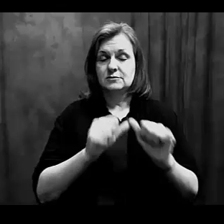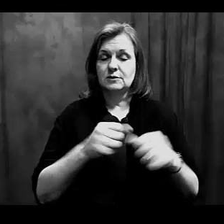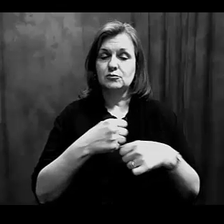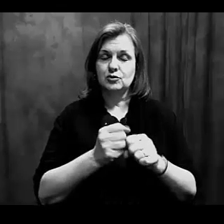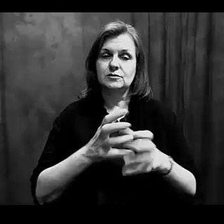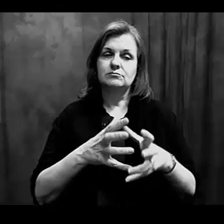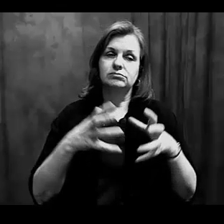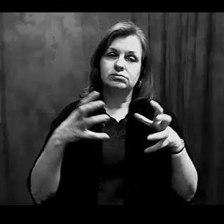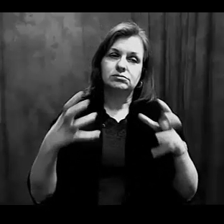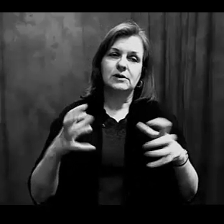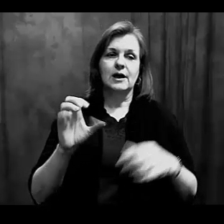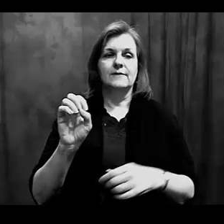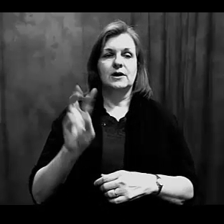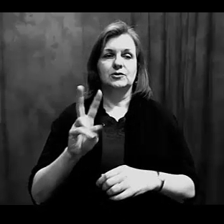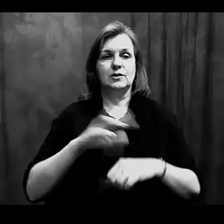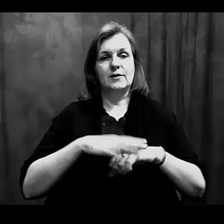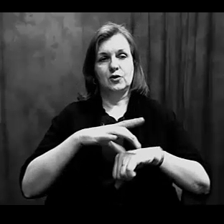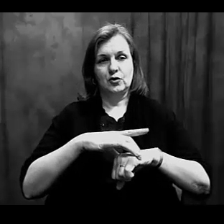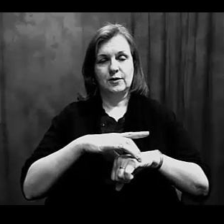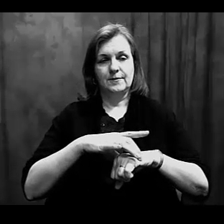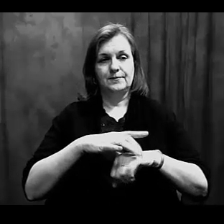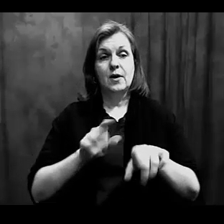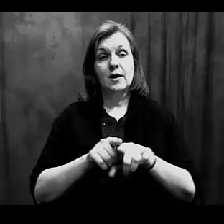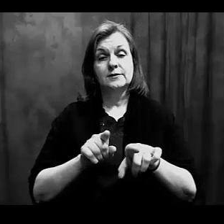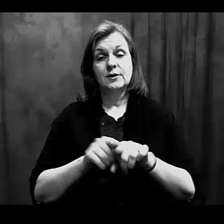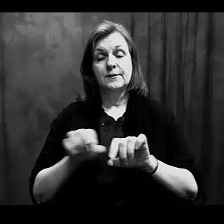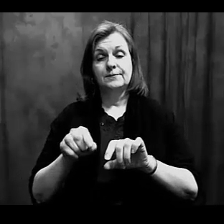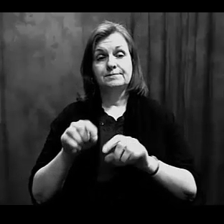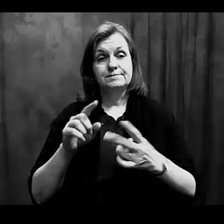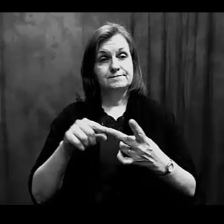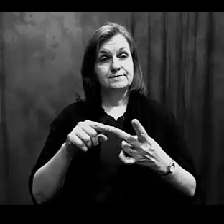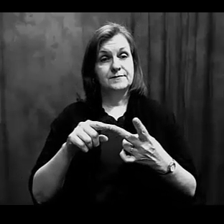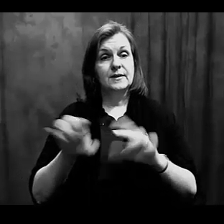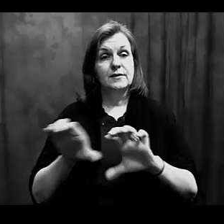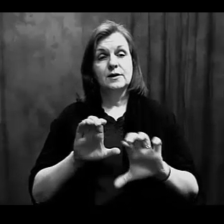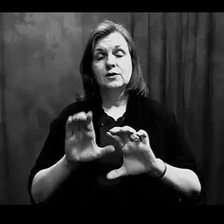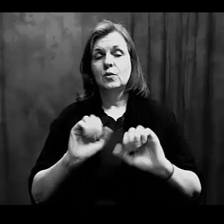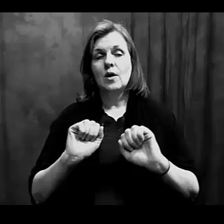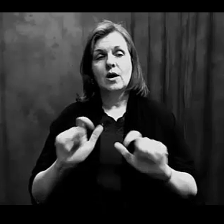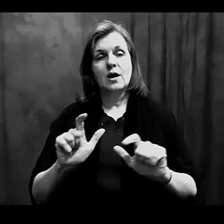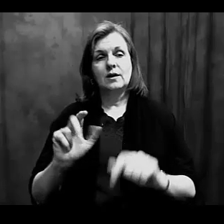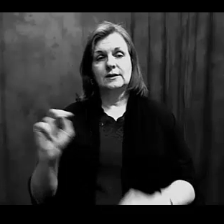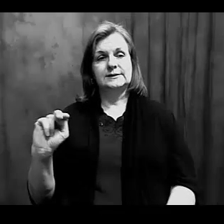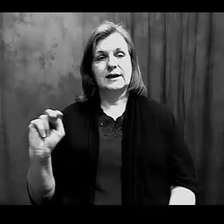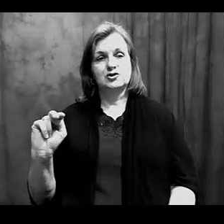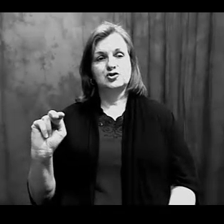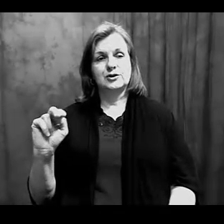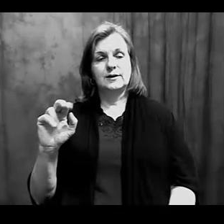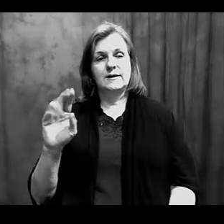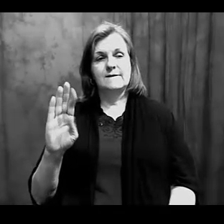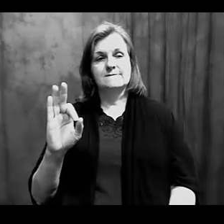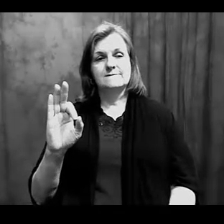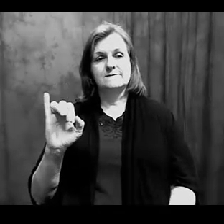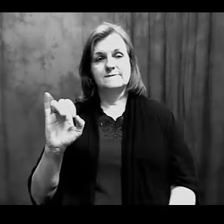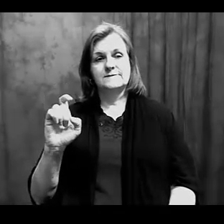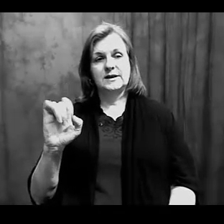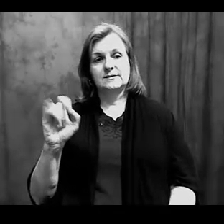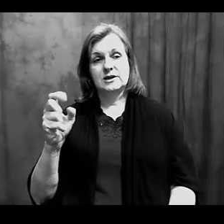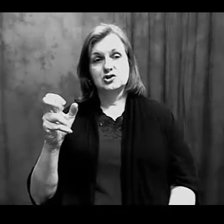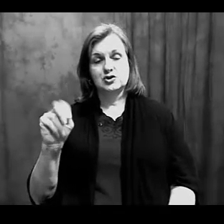regardless of plants they would still be producing a very very high level of oxygen for us -- they do nitrogen fixation - we have